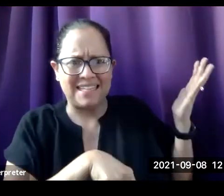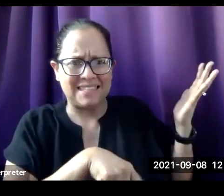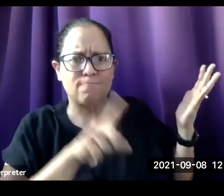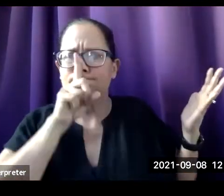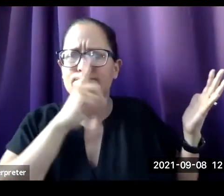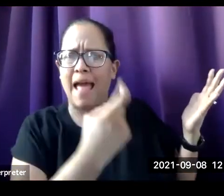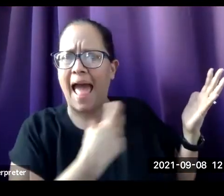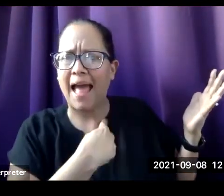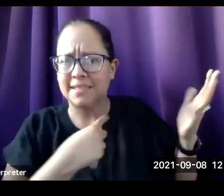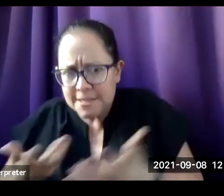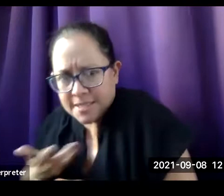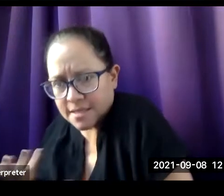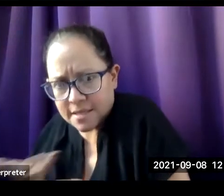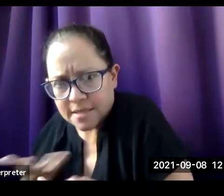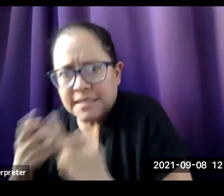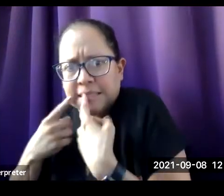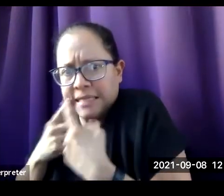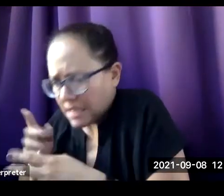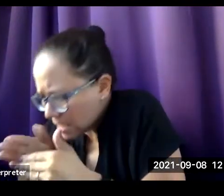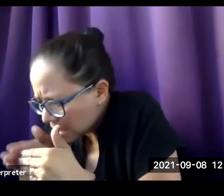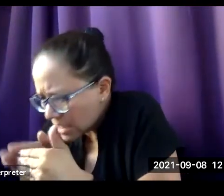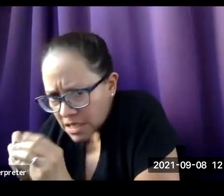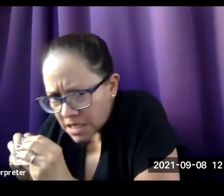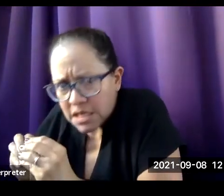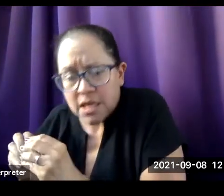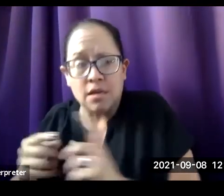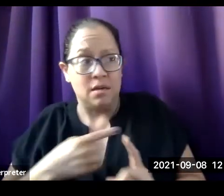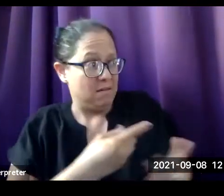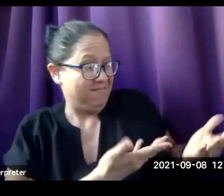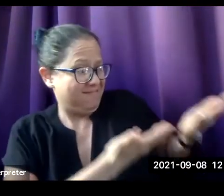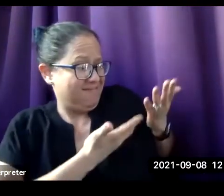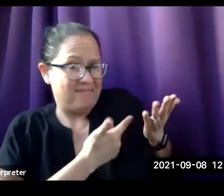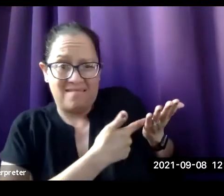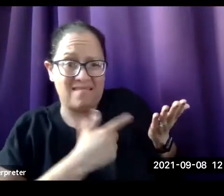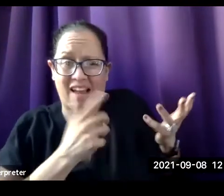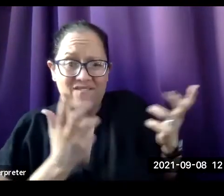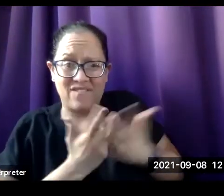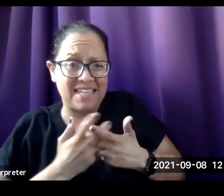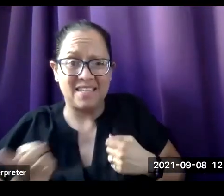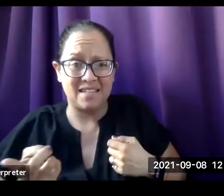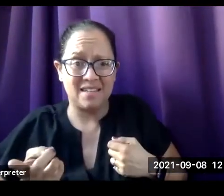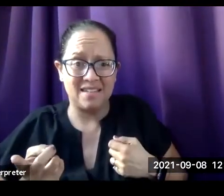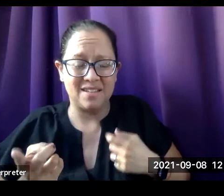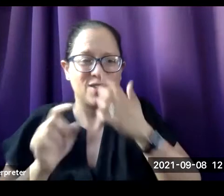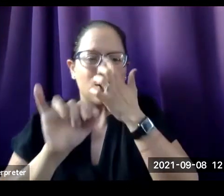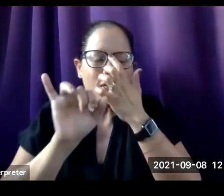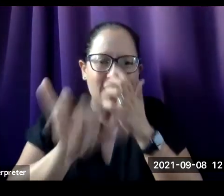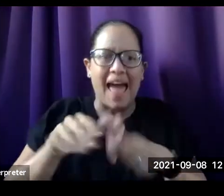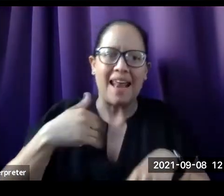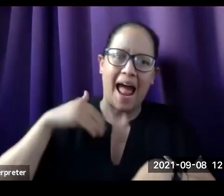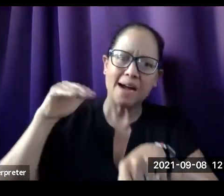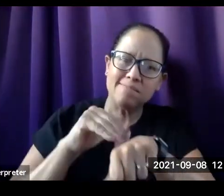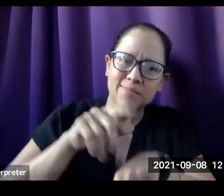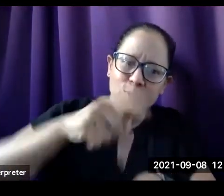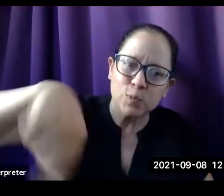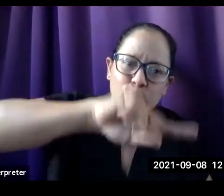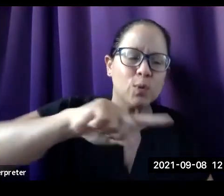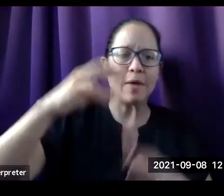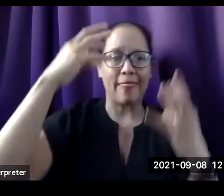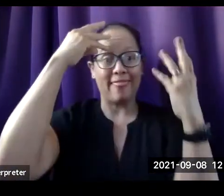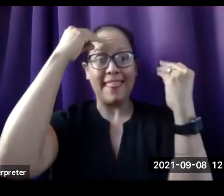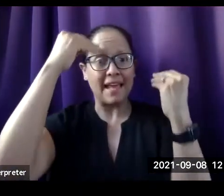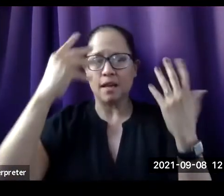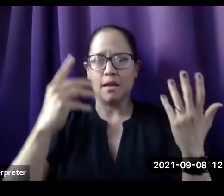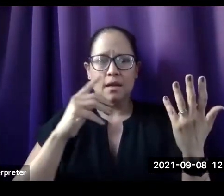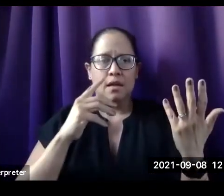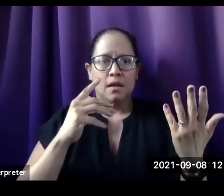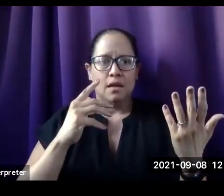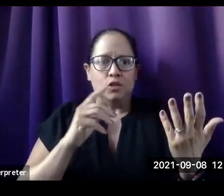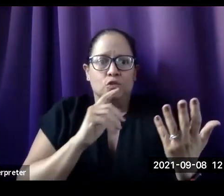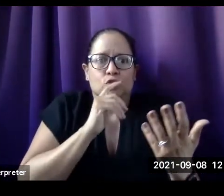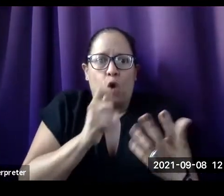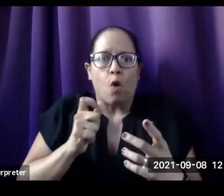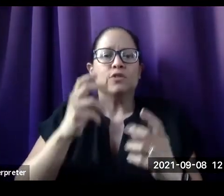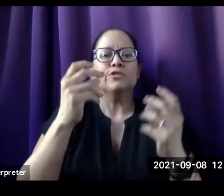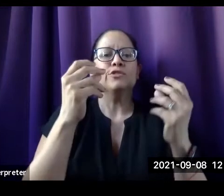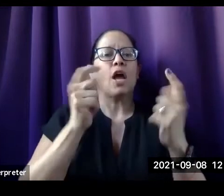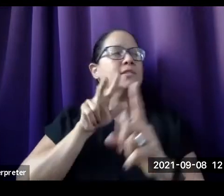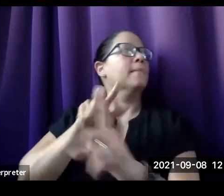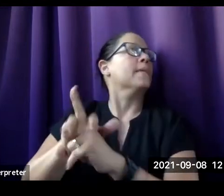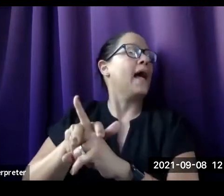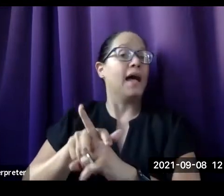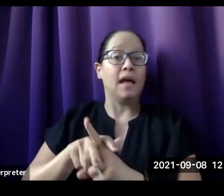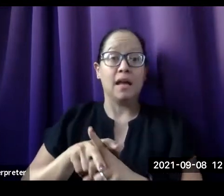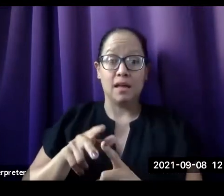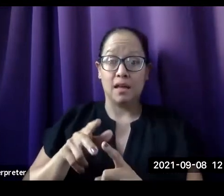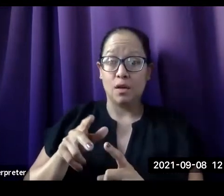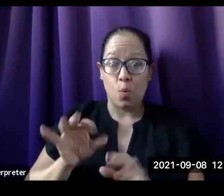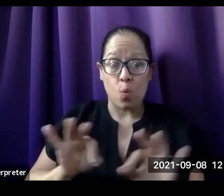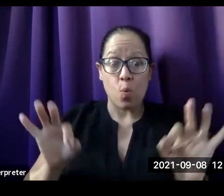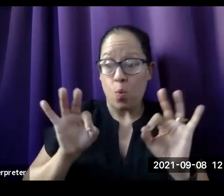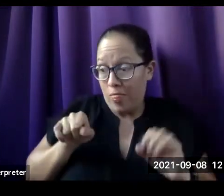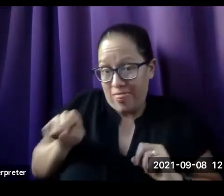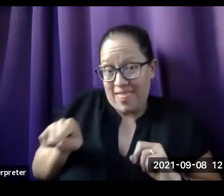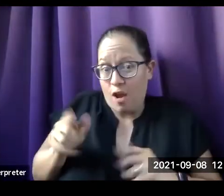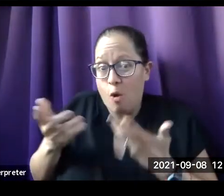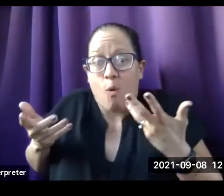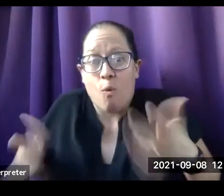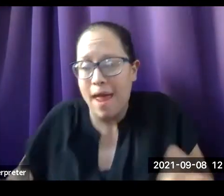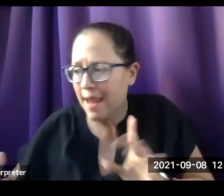And in fact, in other conversations they're quite clear that depending on who's handing them the software, they may just say thanks, because what they're looking for is the possibility of future direction of some resource that might make a difference,